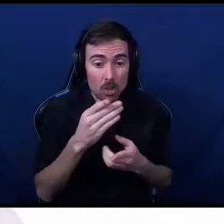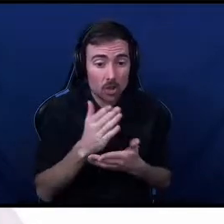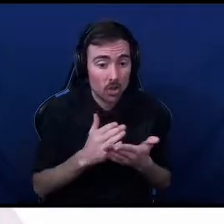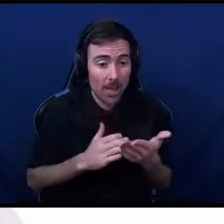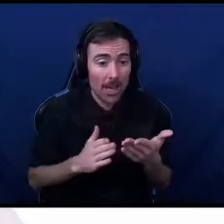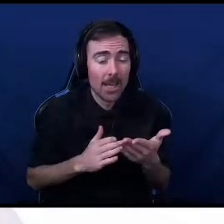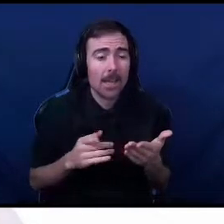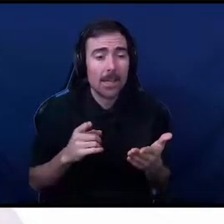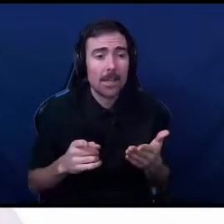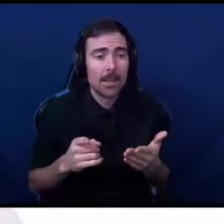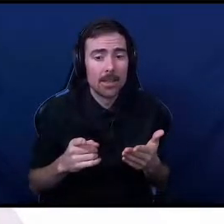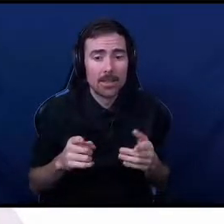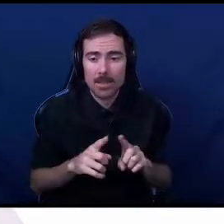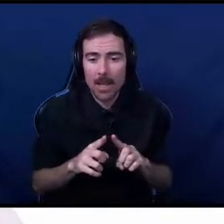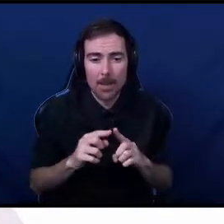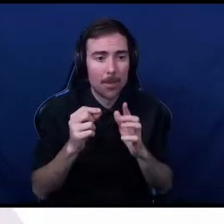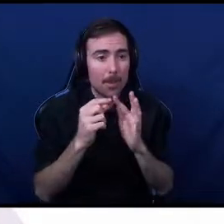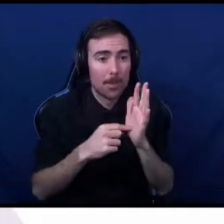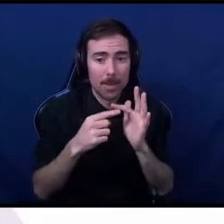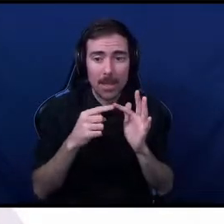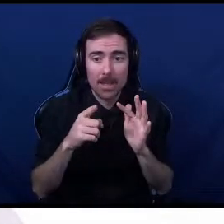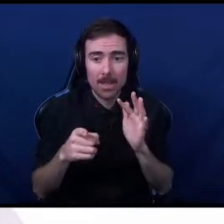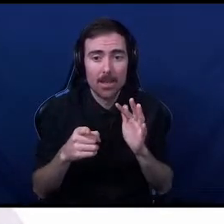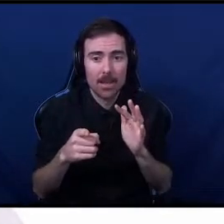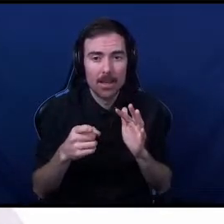appeared at the end as a common ground around how lived